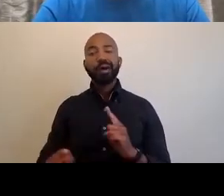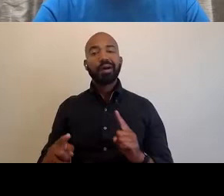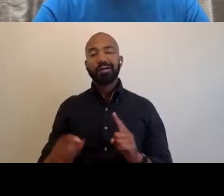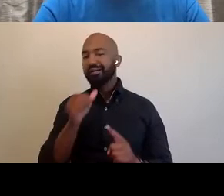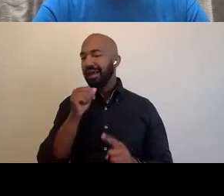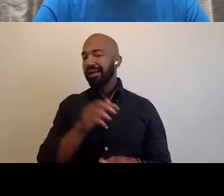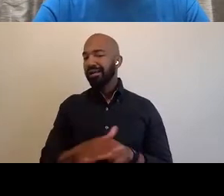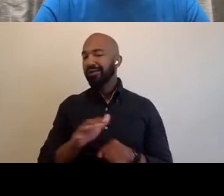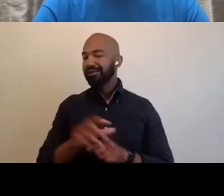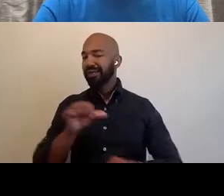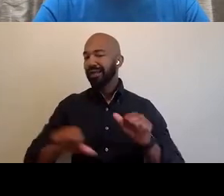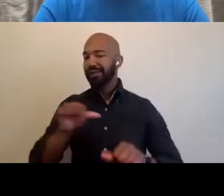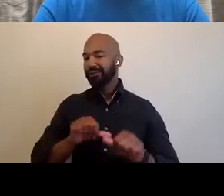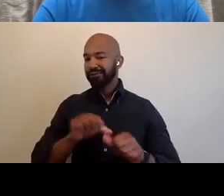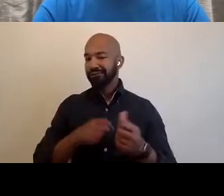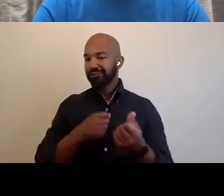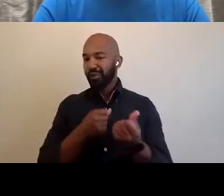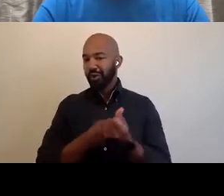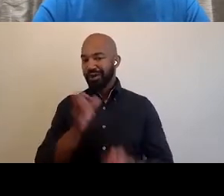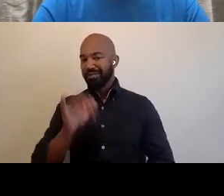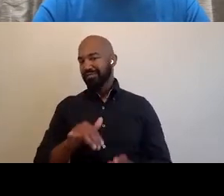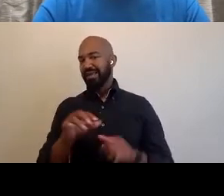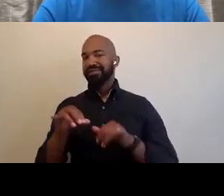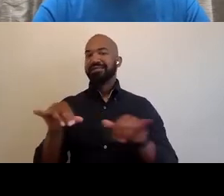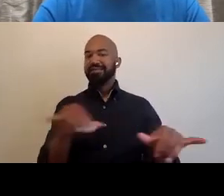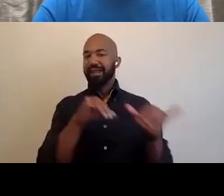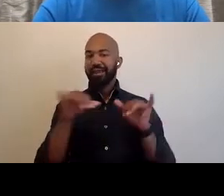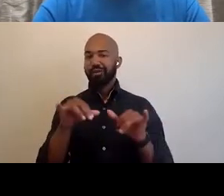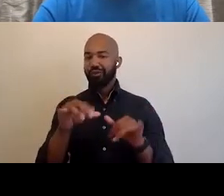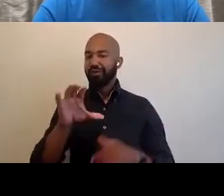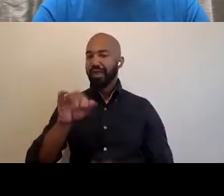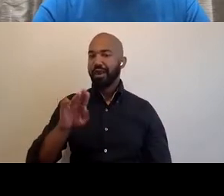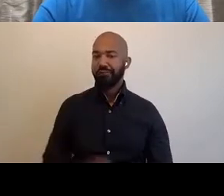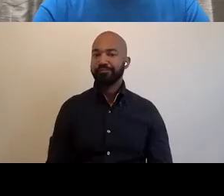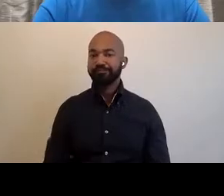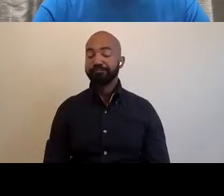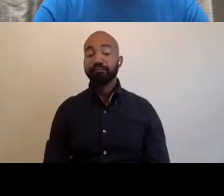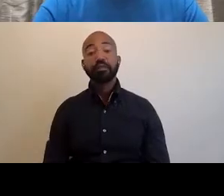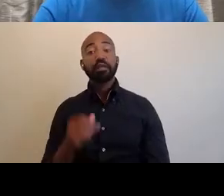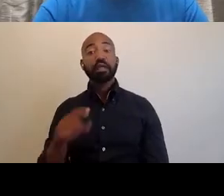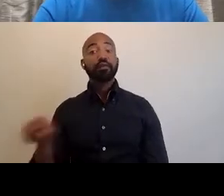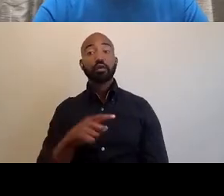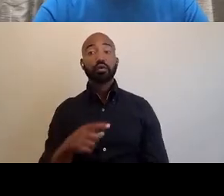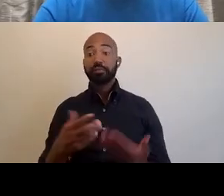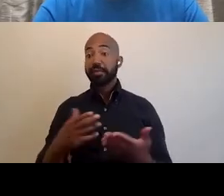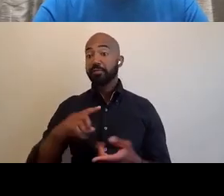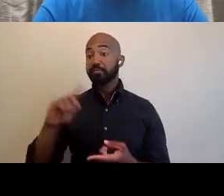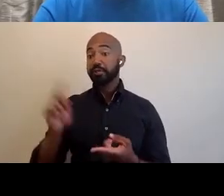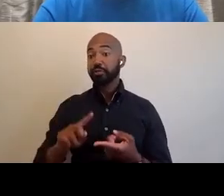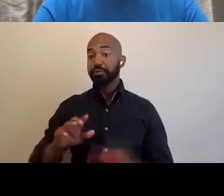as a standard of care. So just keep that in mind if anyone wants to reduce their smoking habit, it's always a good idea.